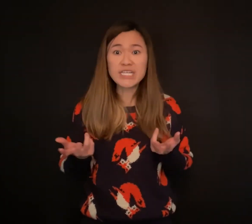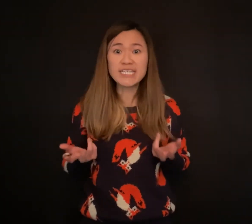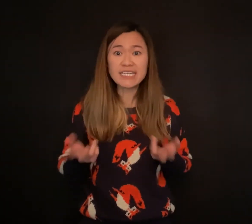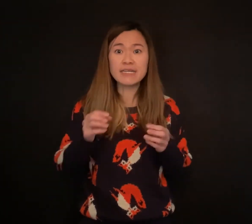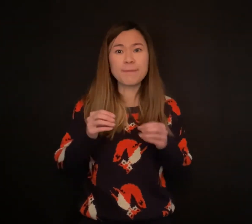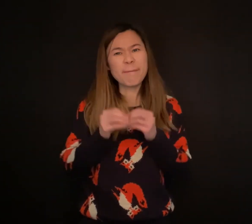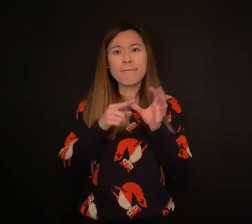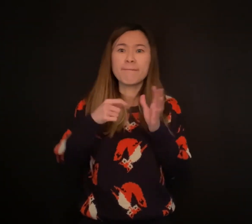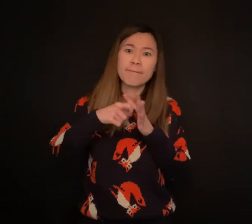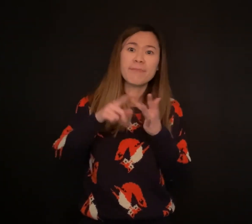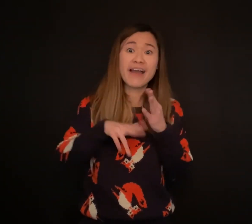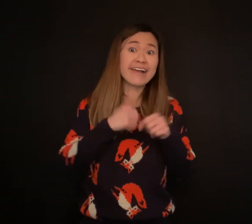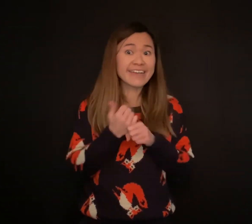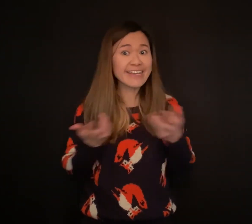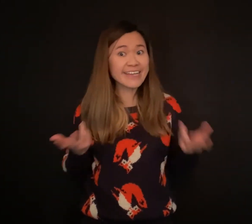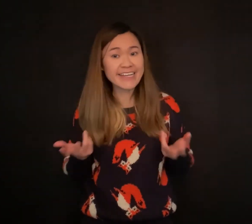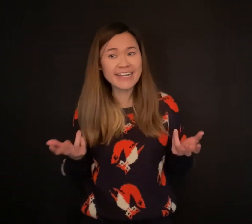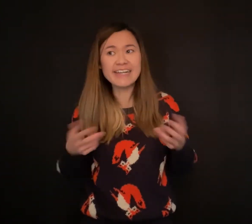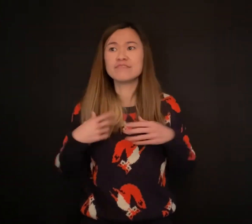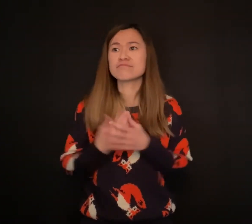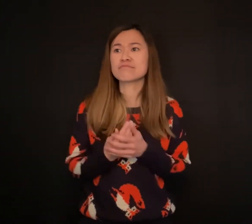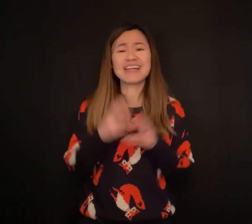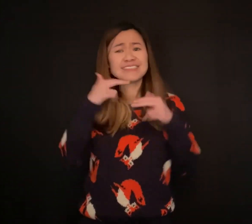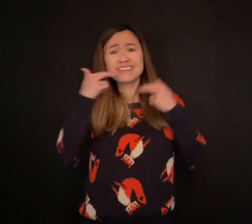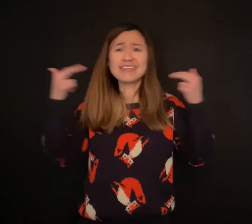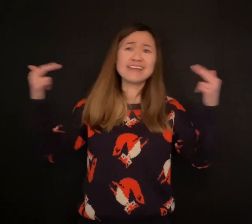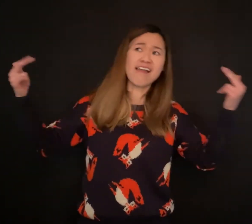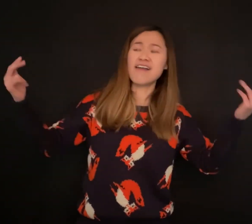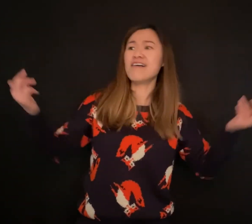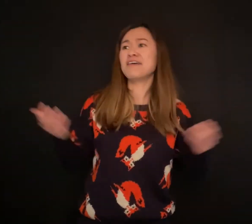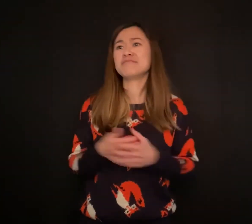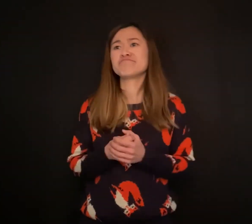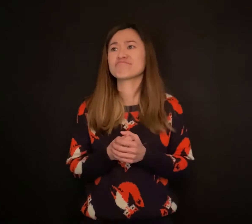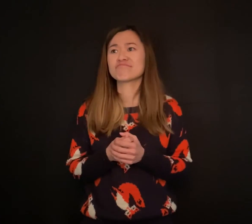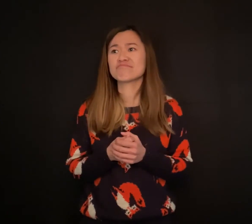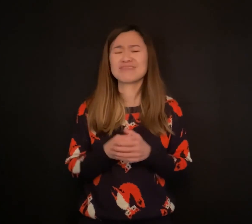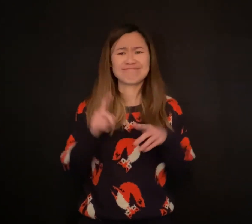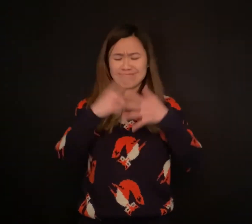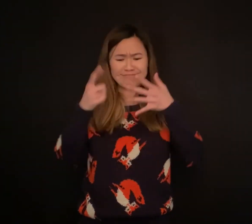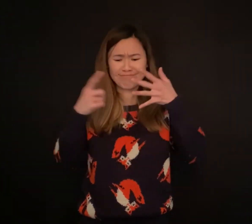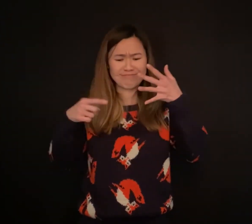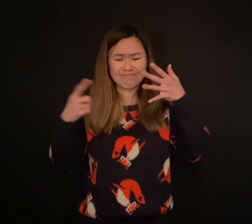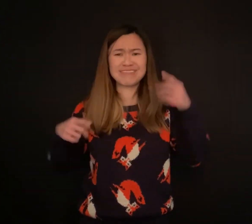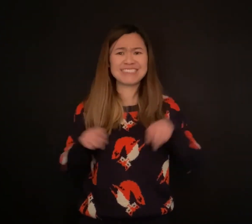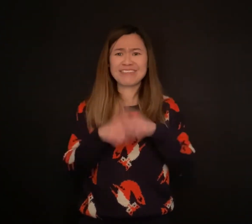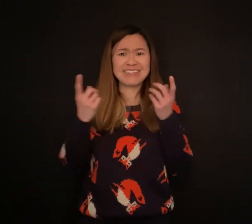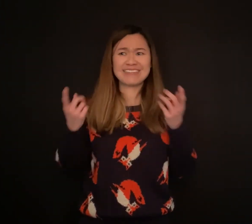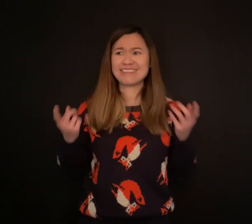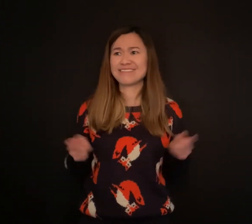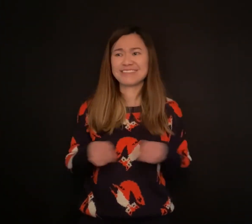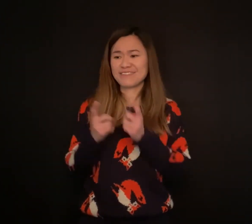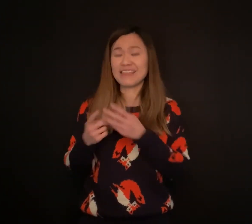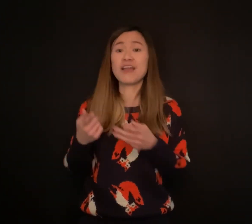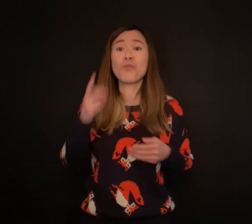I like cooking, baking, singing. There's so many activities I could do at my house.